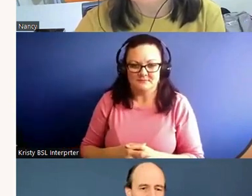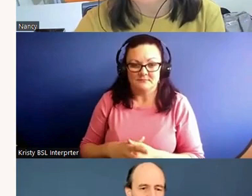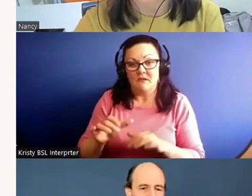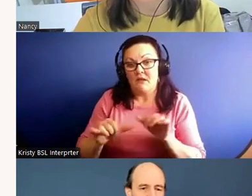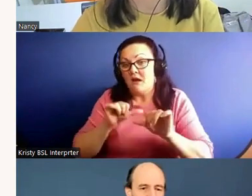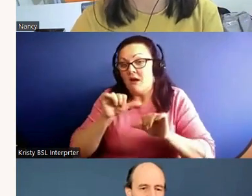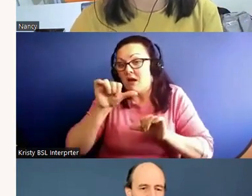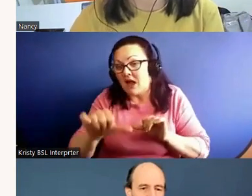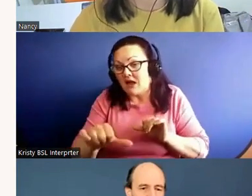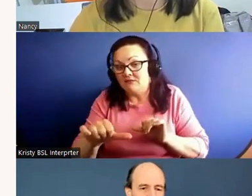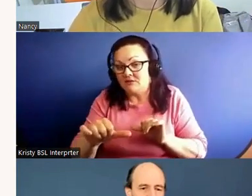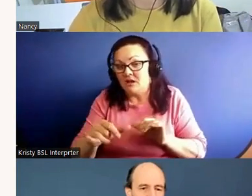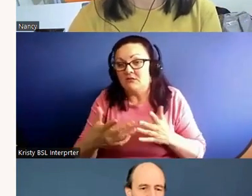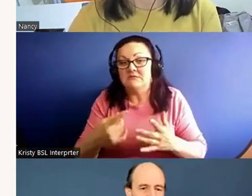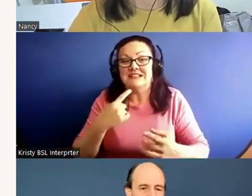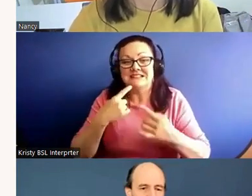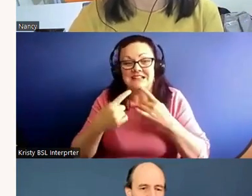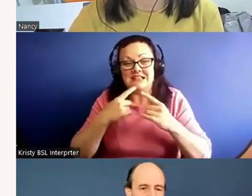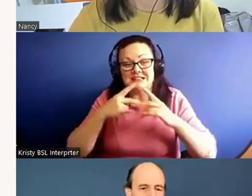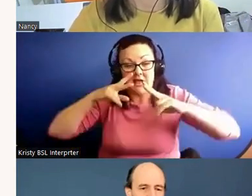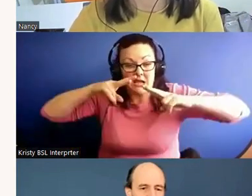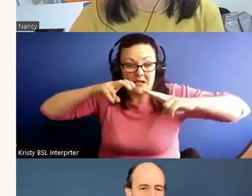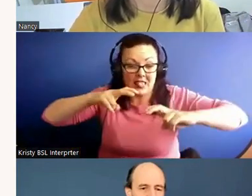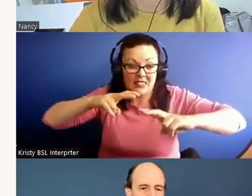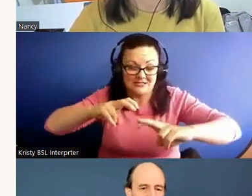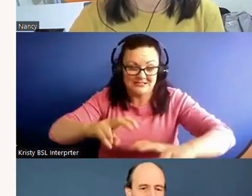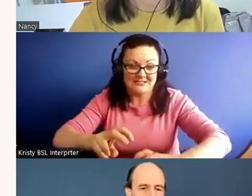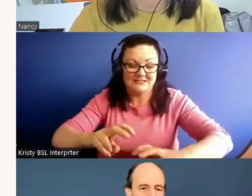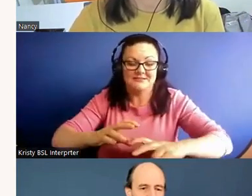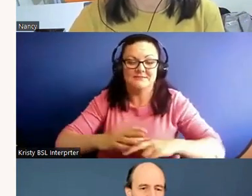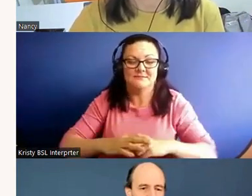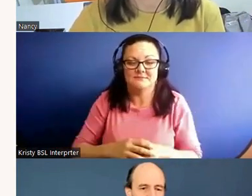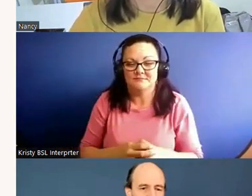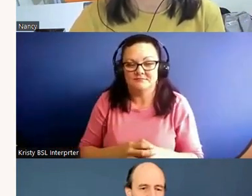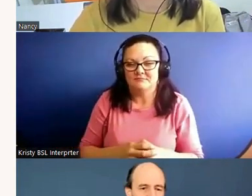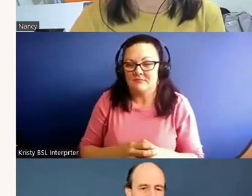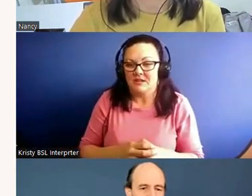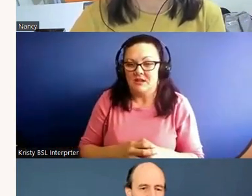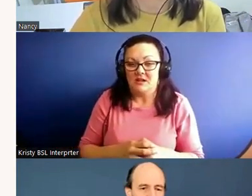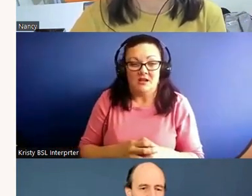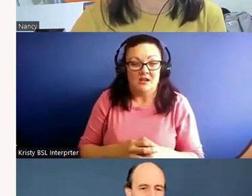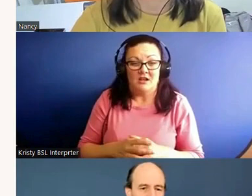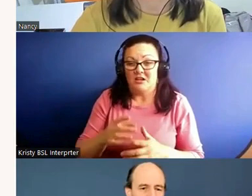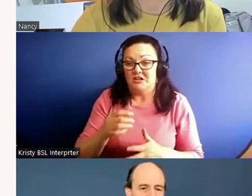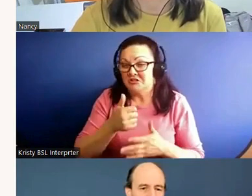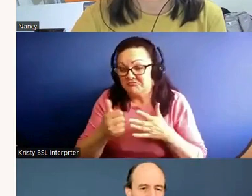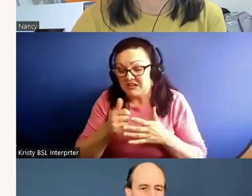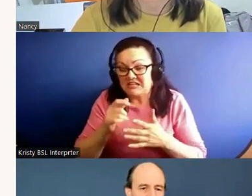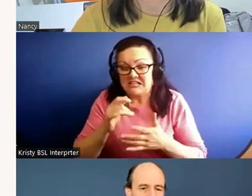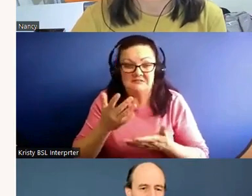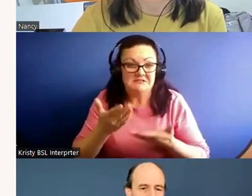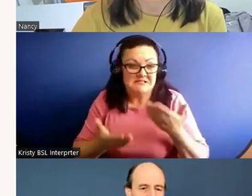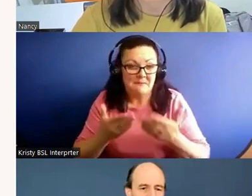you are going to go into data analysis and a lot of times depending on the methodology you choose to you would go back to